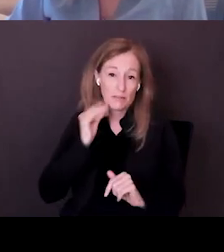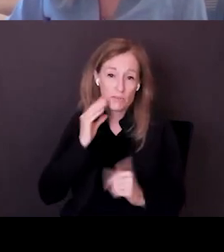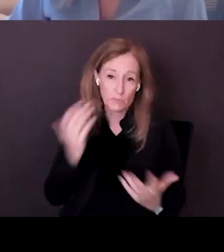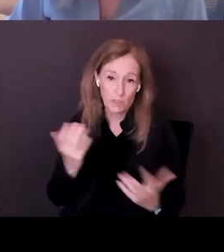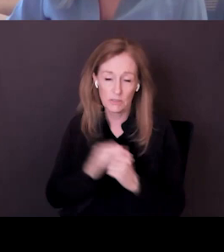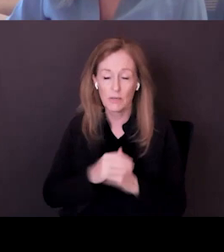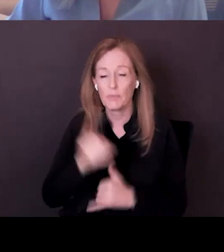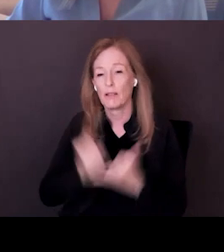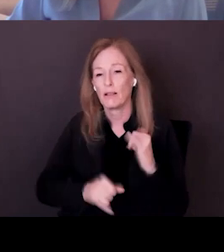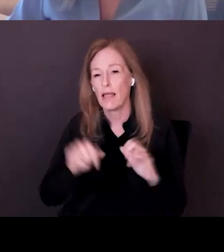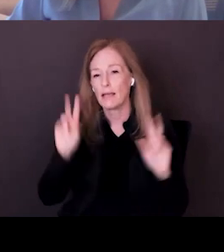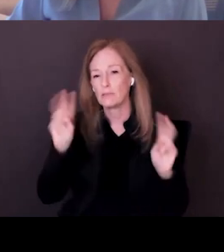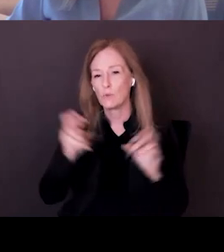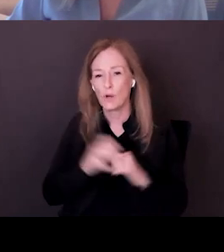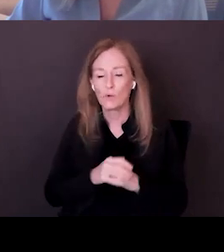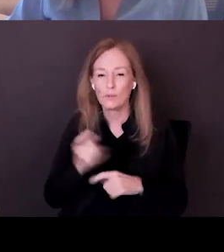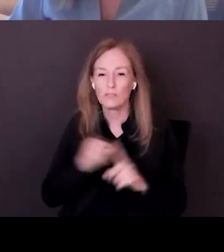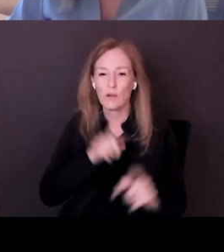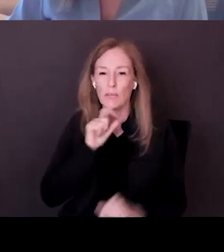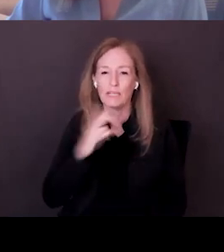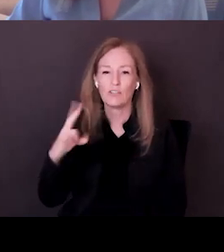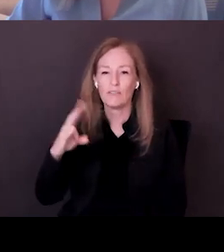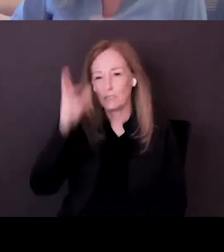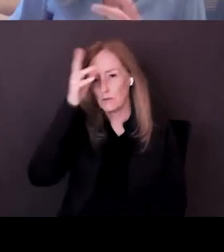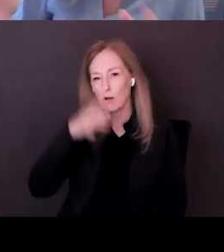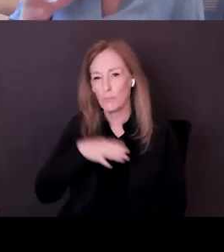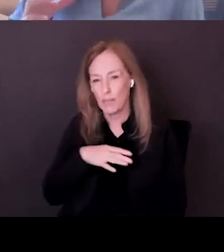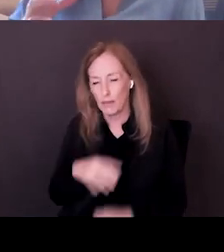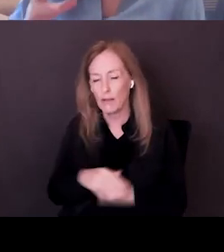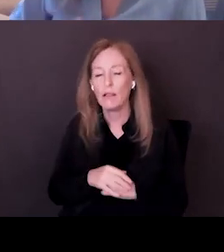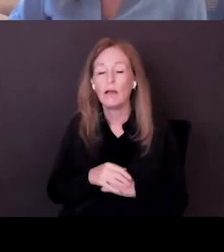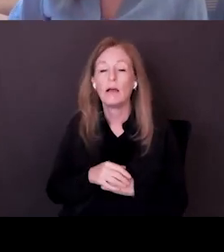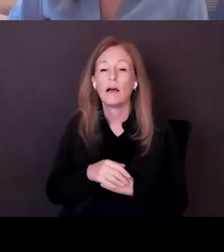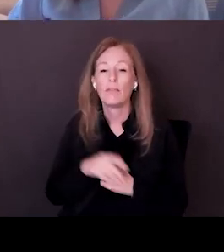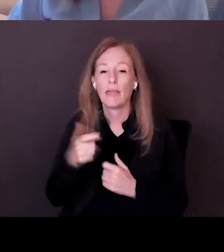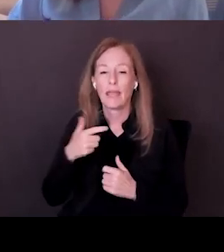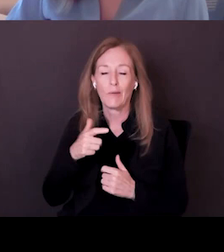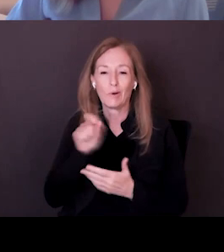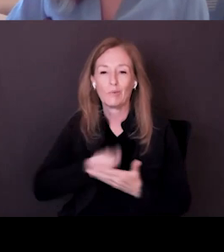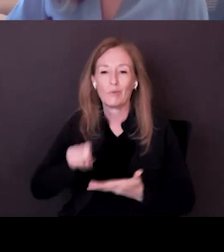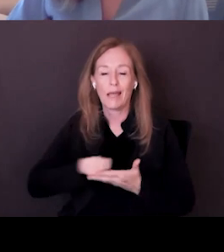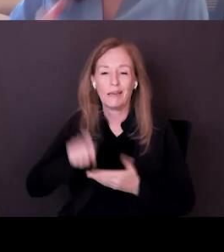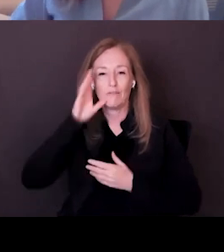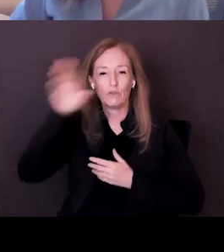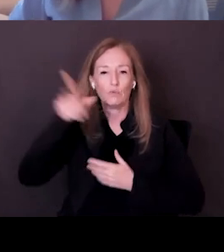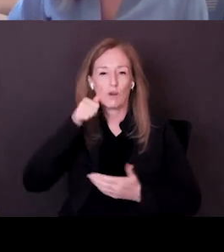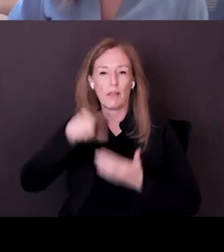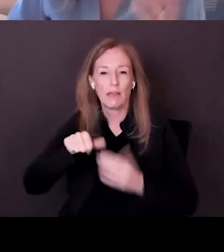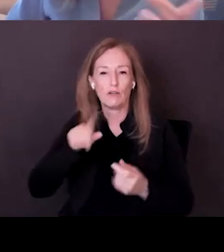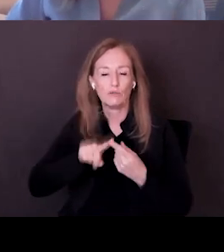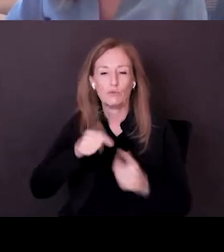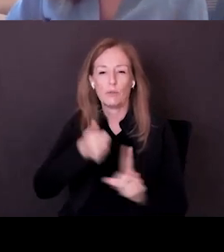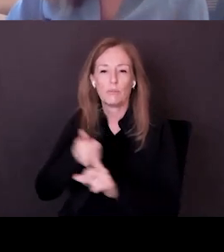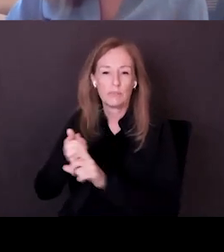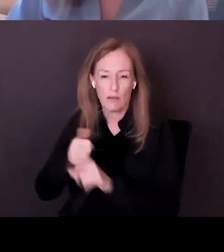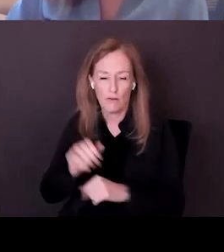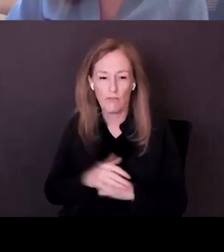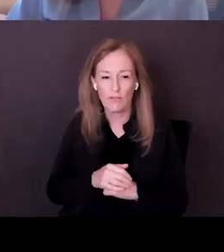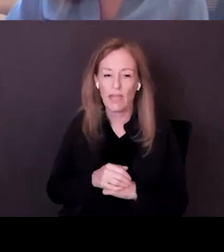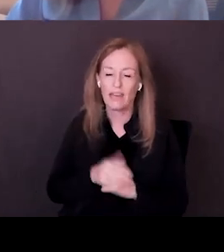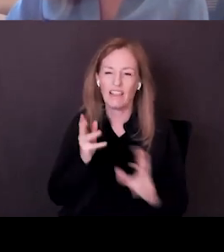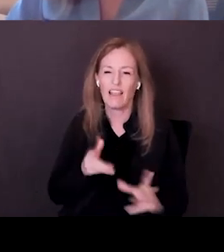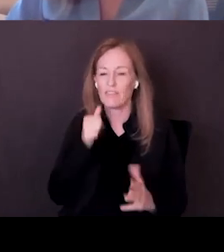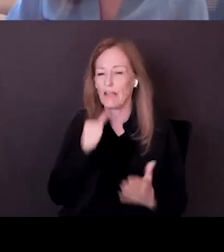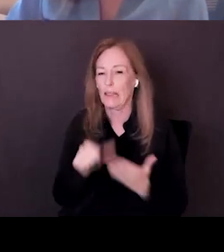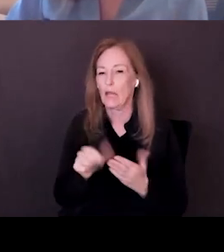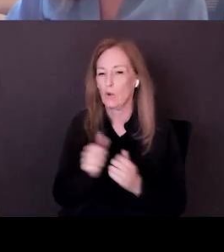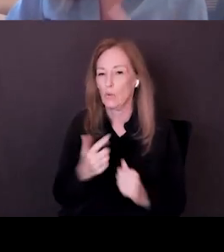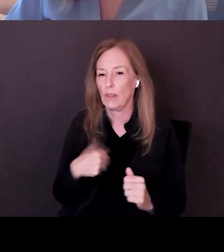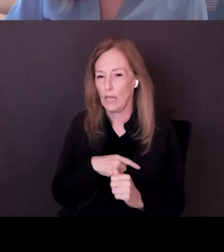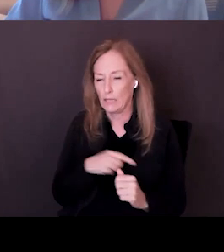A MALE AND THEY WERE WRITING QUOTES TO THEIR FUTURE SELVES. HE WROTE THINGS WILL